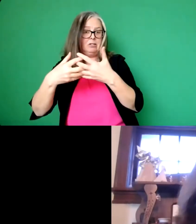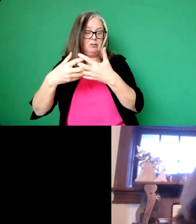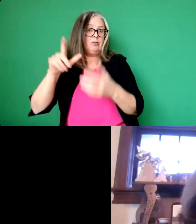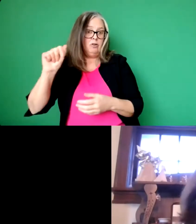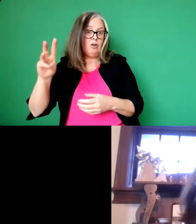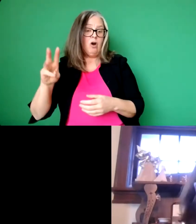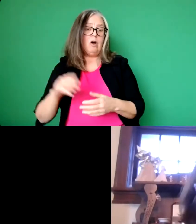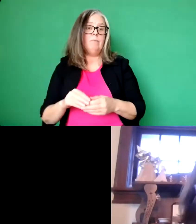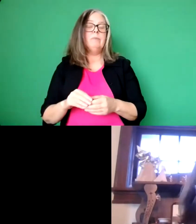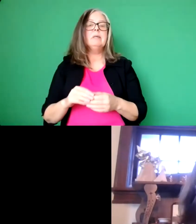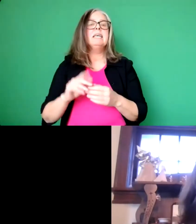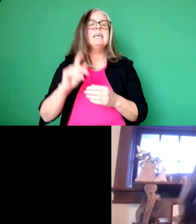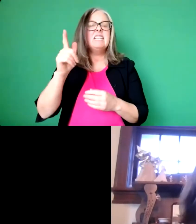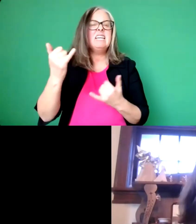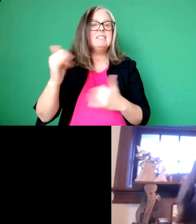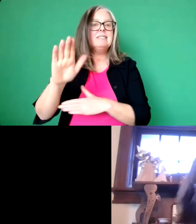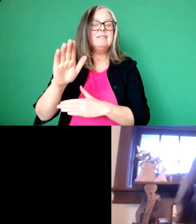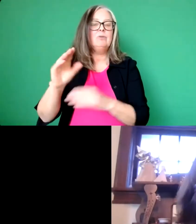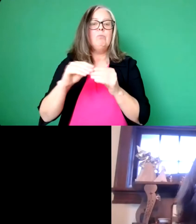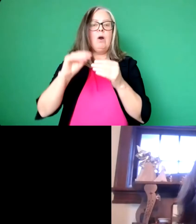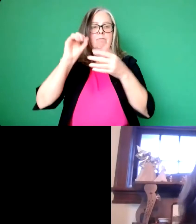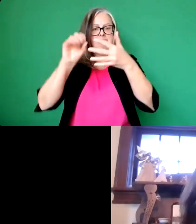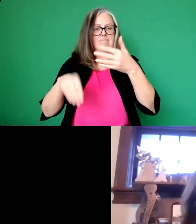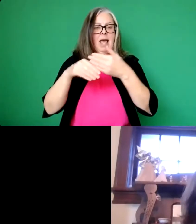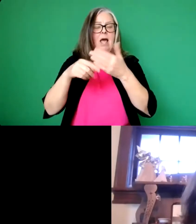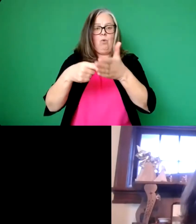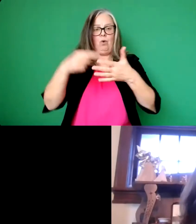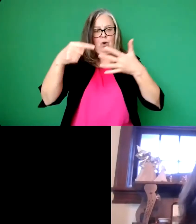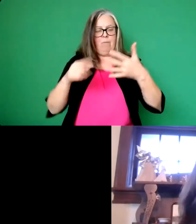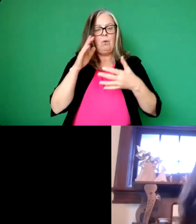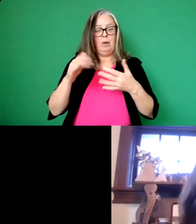at the end of today's session but i i don't want to delay because i know everybody's anxious to